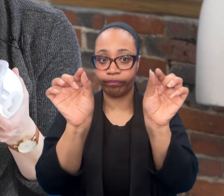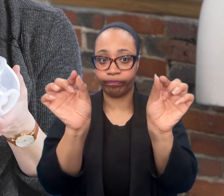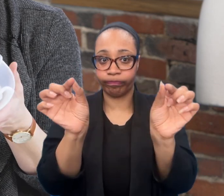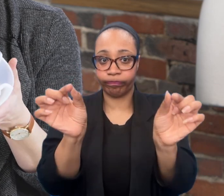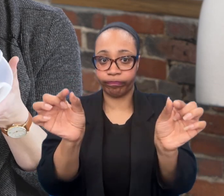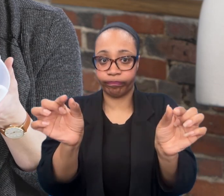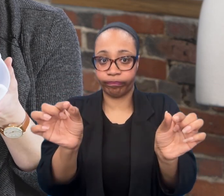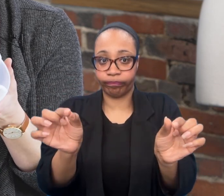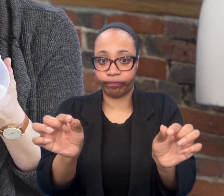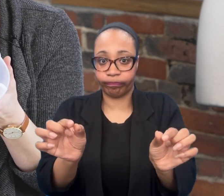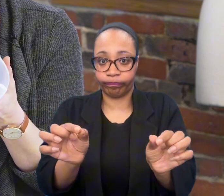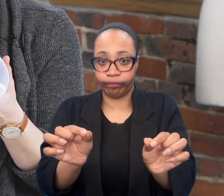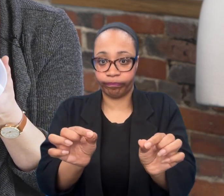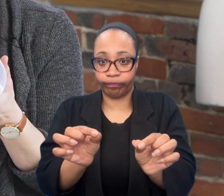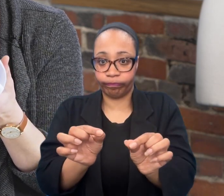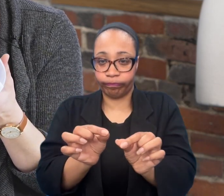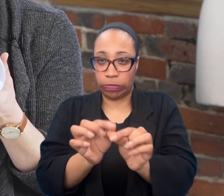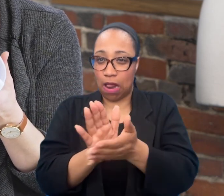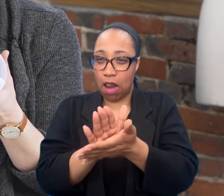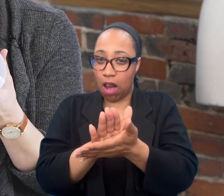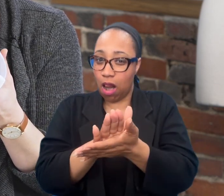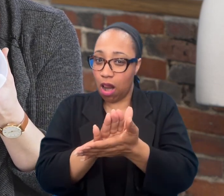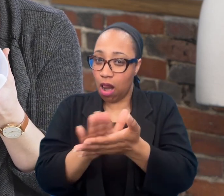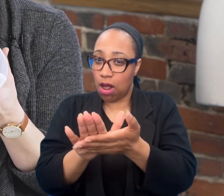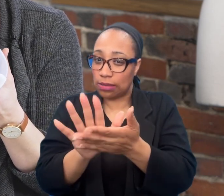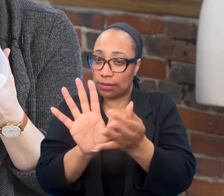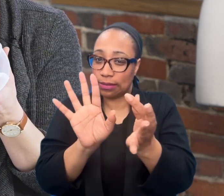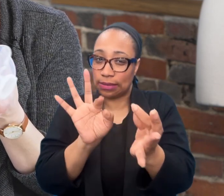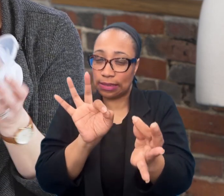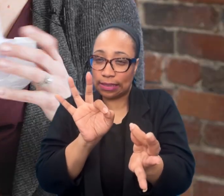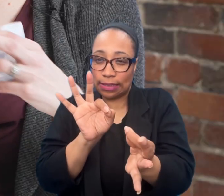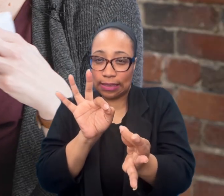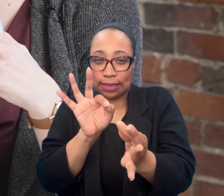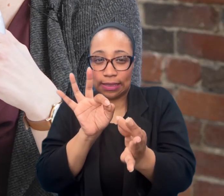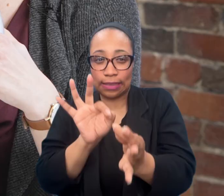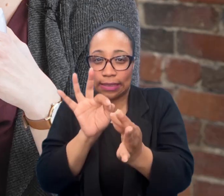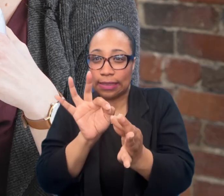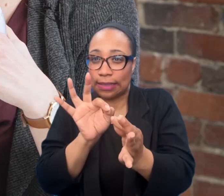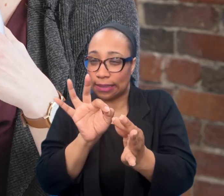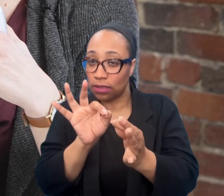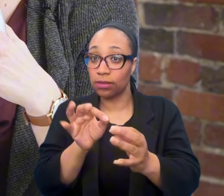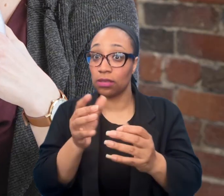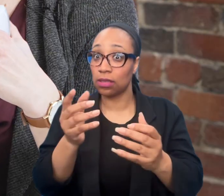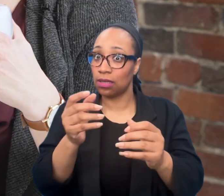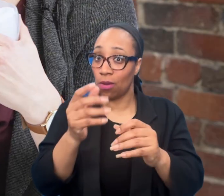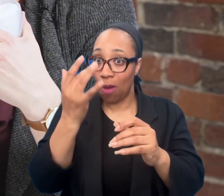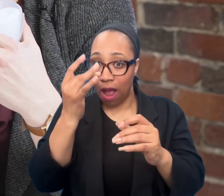going to make sure that the inside is also lined up so the inside of that shield has a little bit